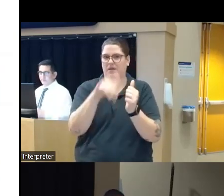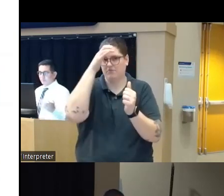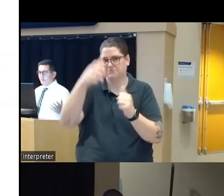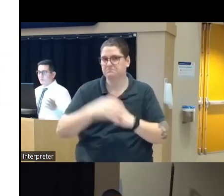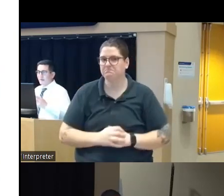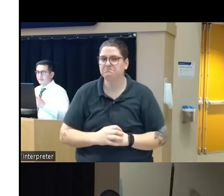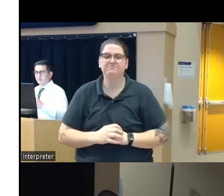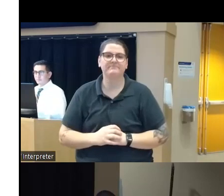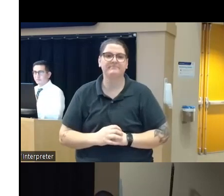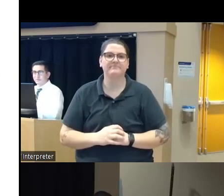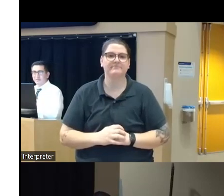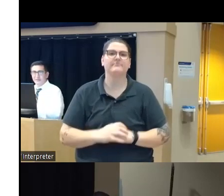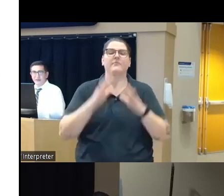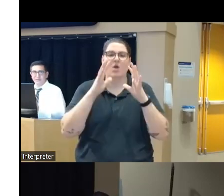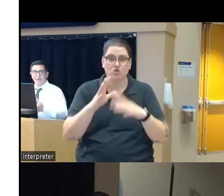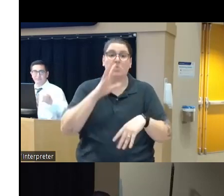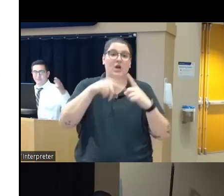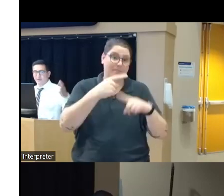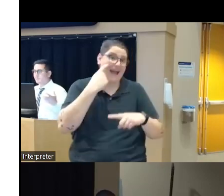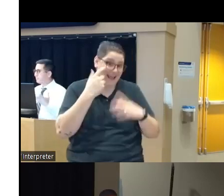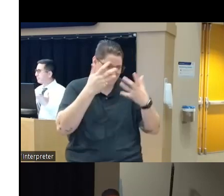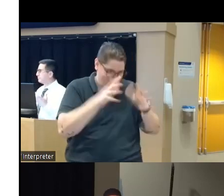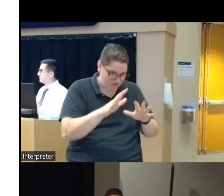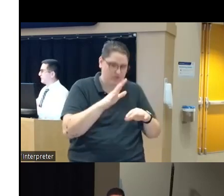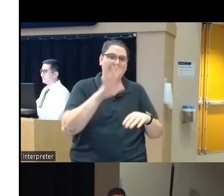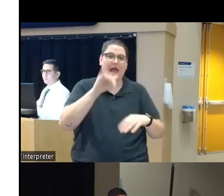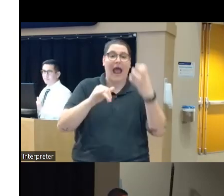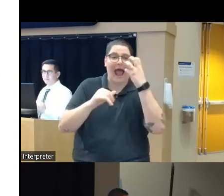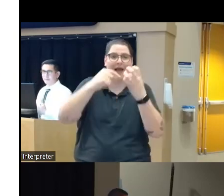and so coming back so we talked about the eye right the bottom-up approach now let's talk